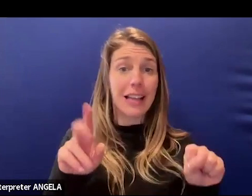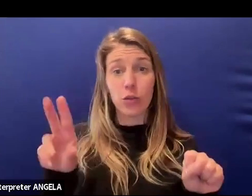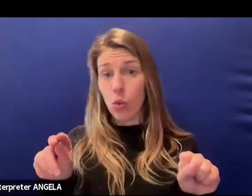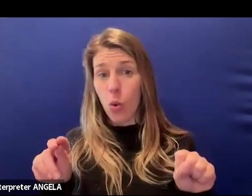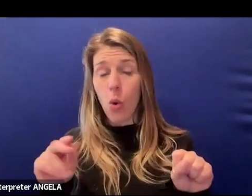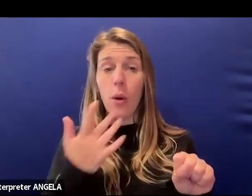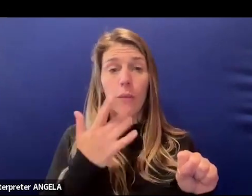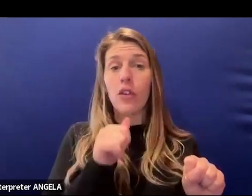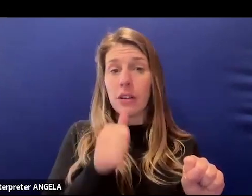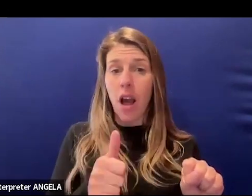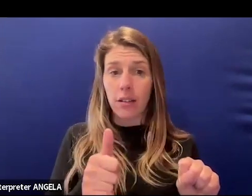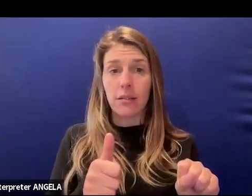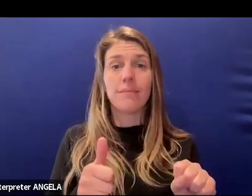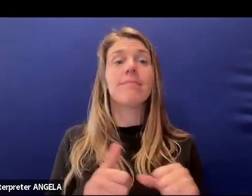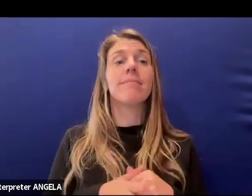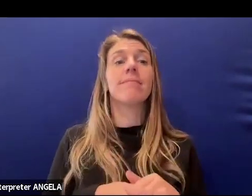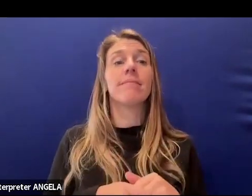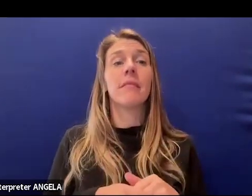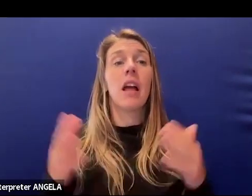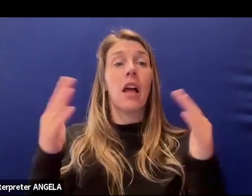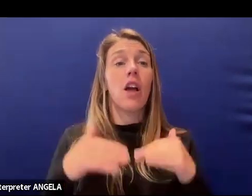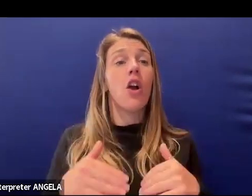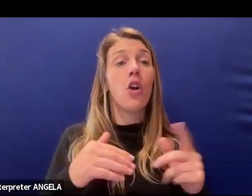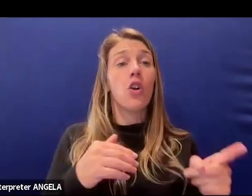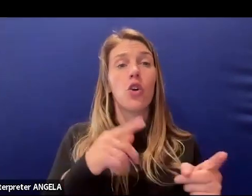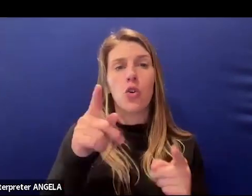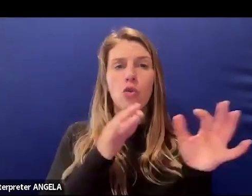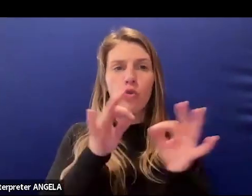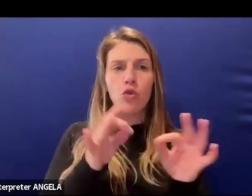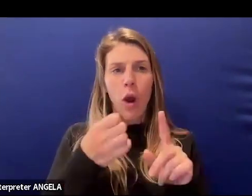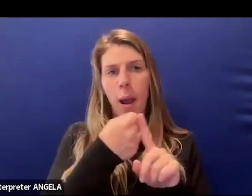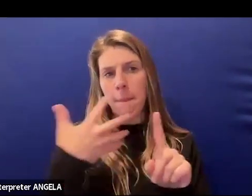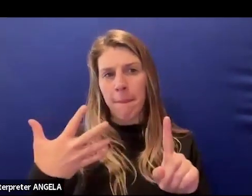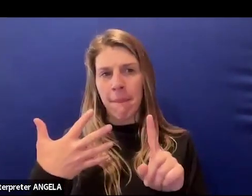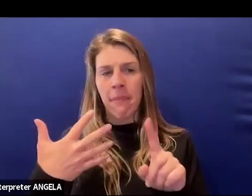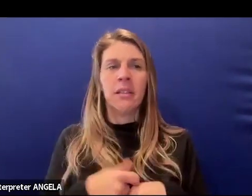Yes, no, prefer not to disclose. How would you describe your disability or chronic condition?